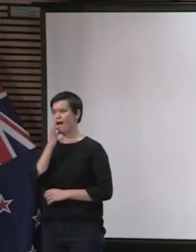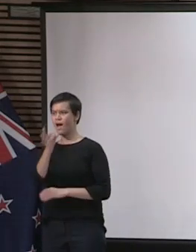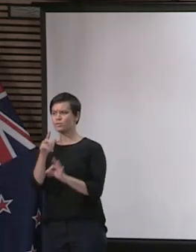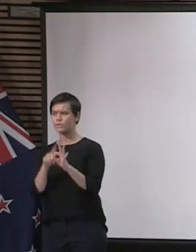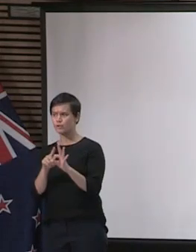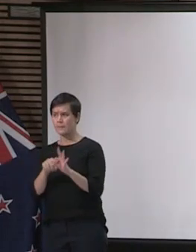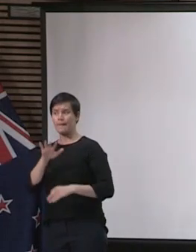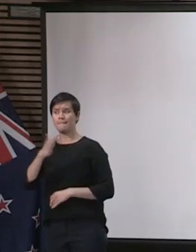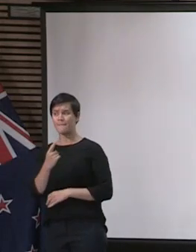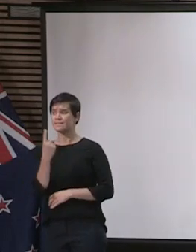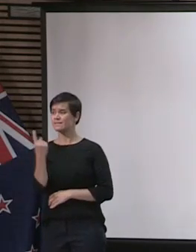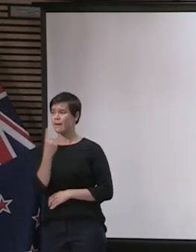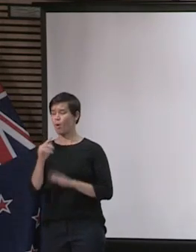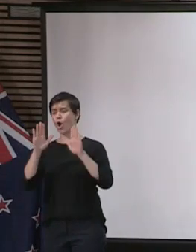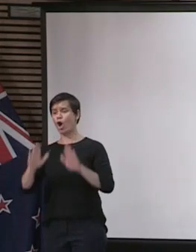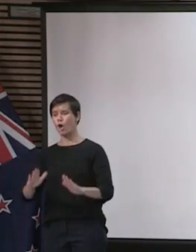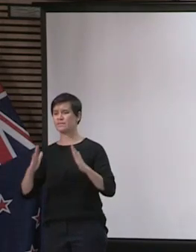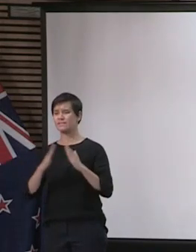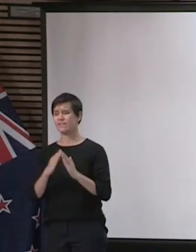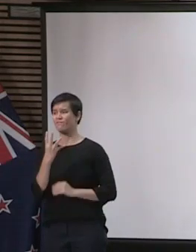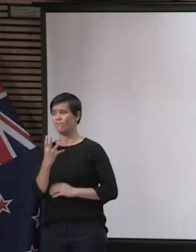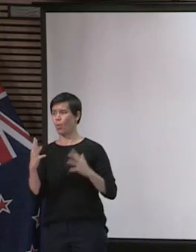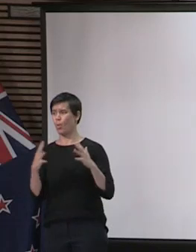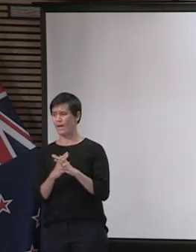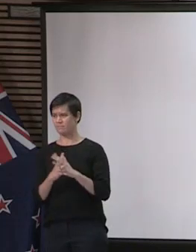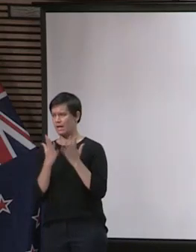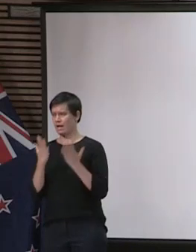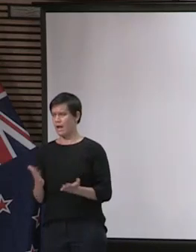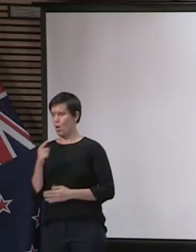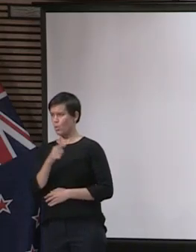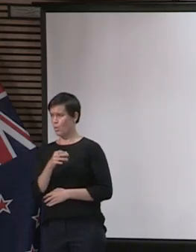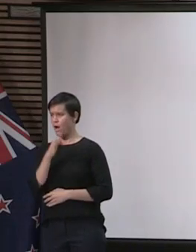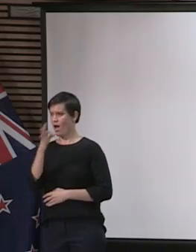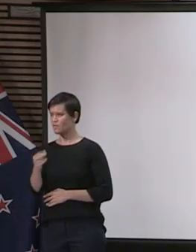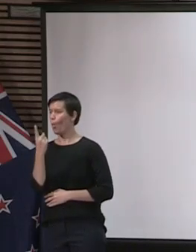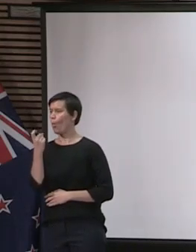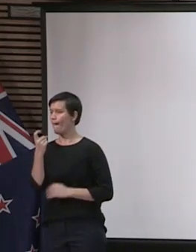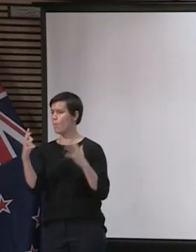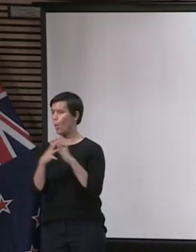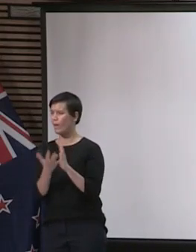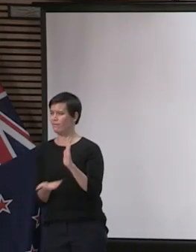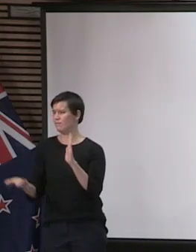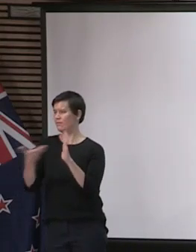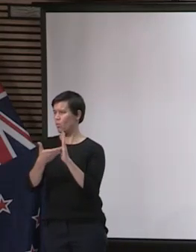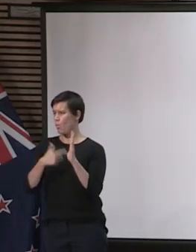questions. What do you say to someone sitting at home watching this who has done the hard slog for